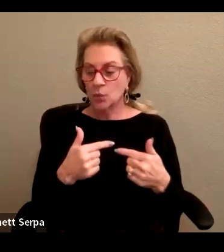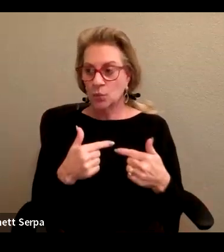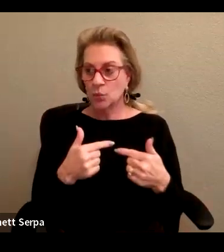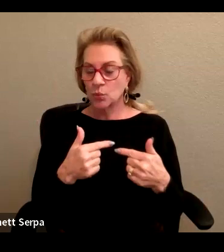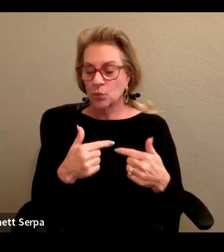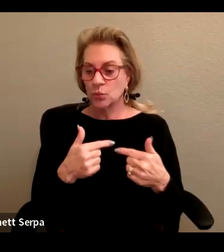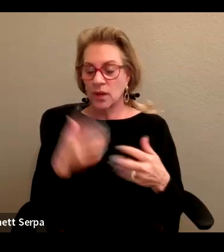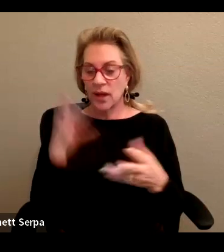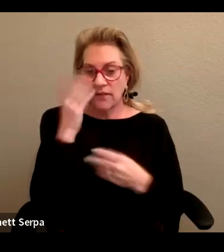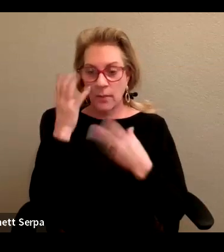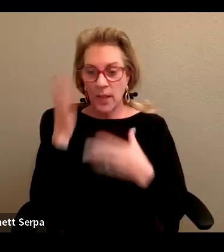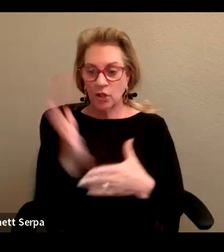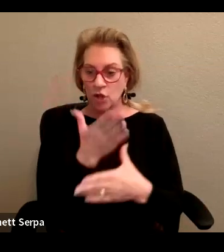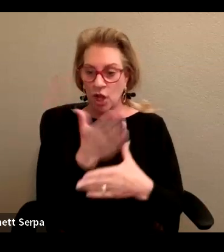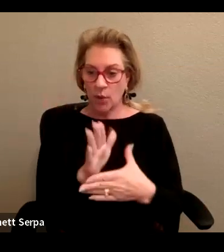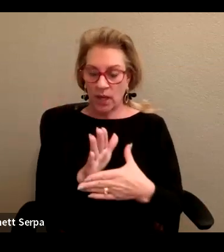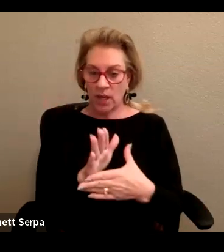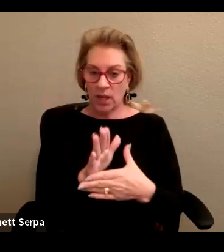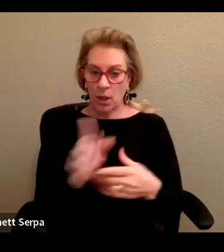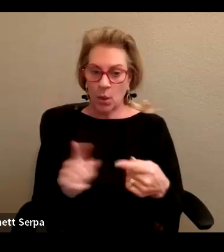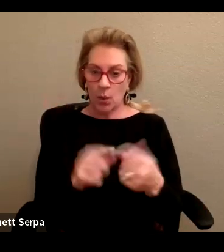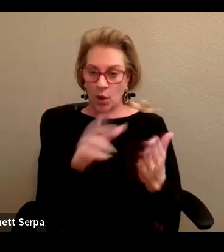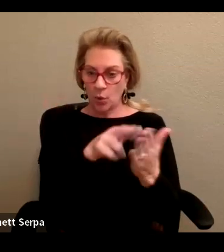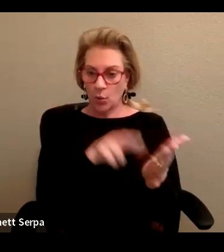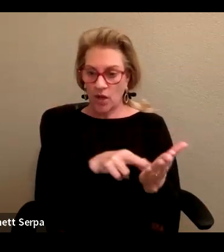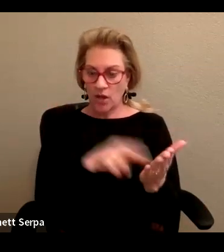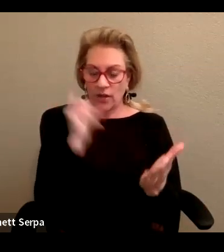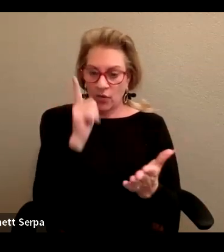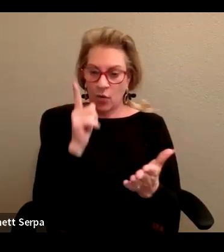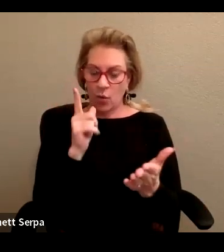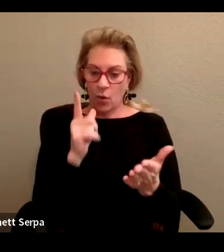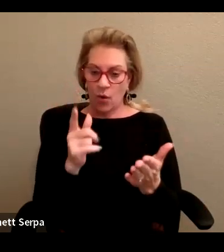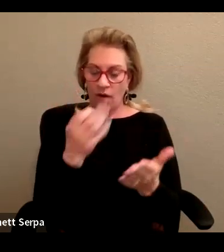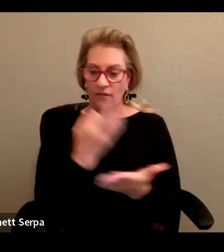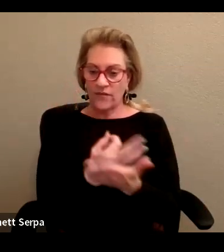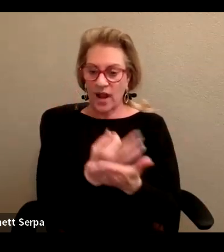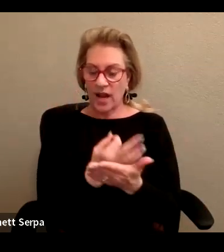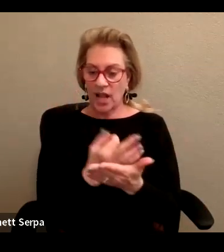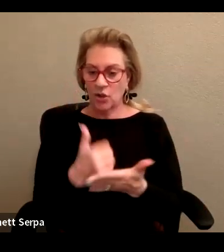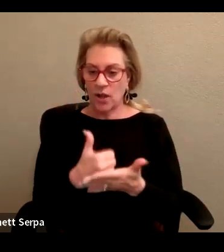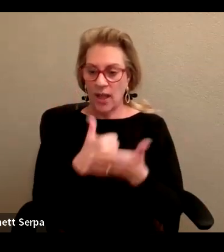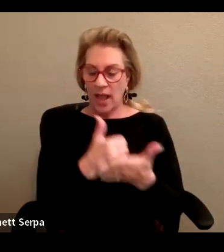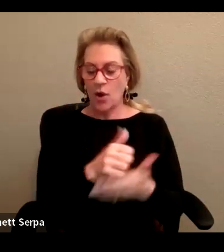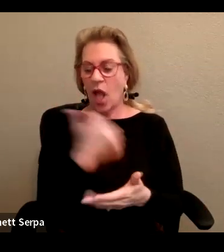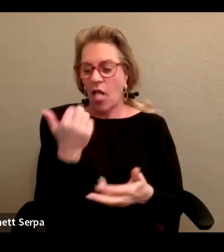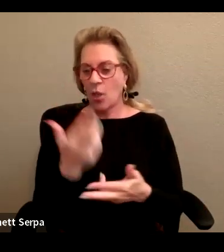information sharing when registering for Aid or financial aid or other resources this is a